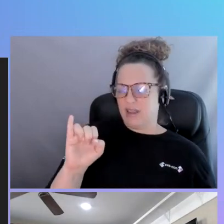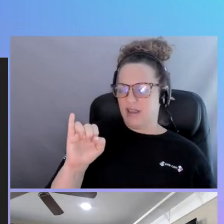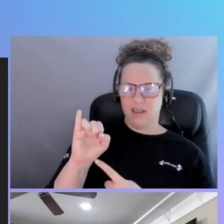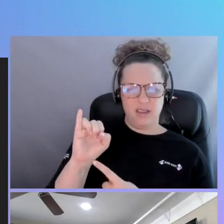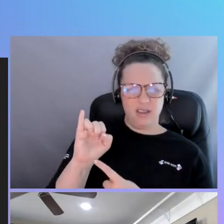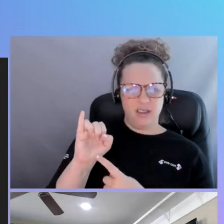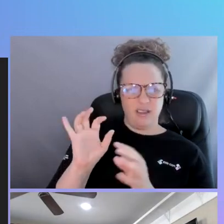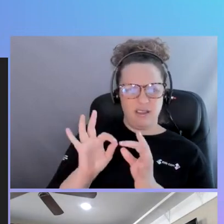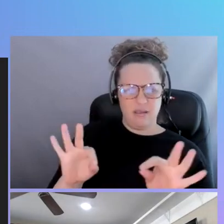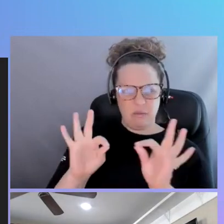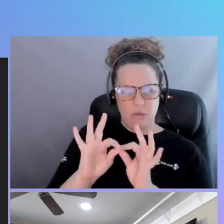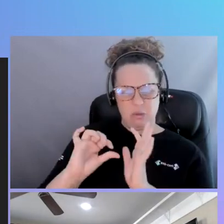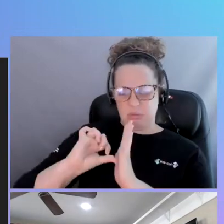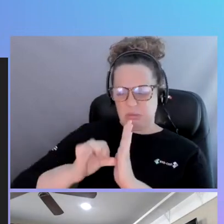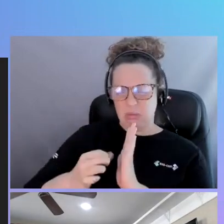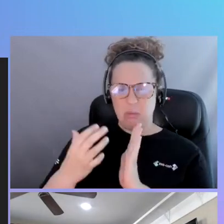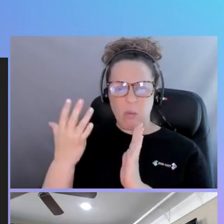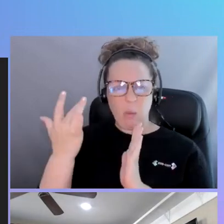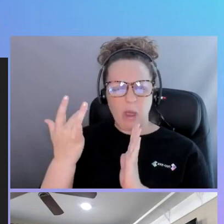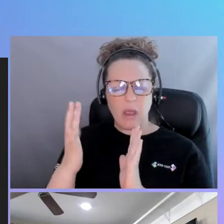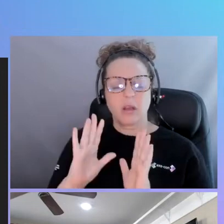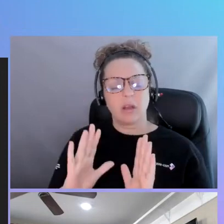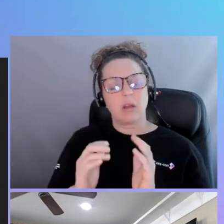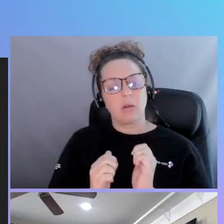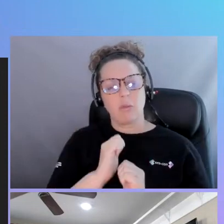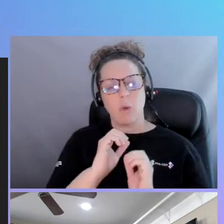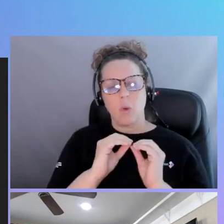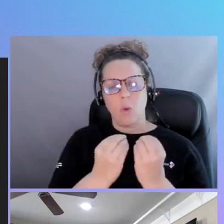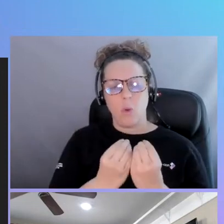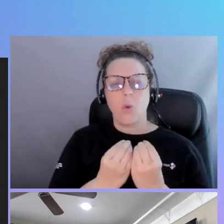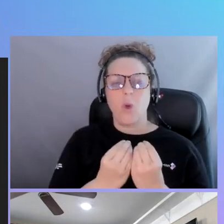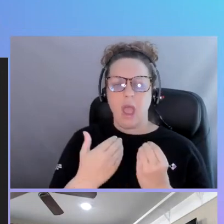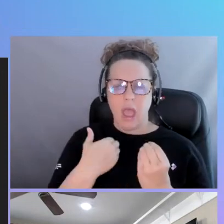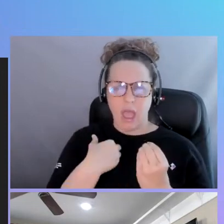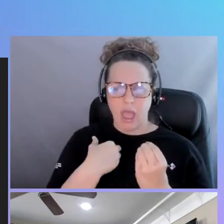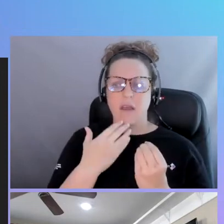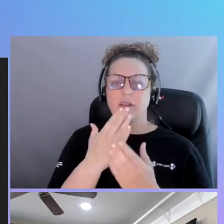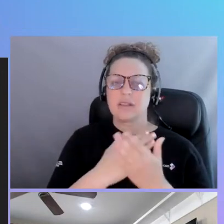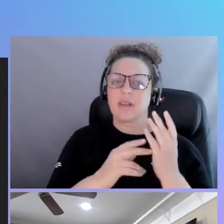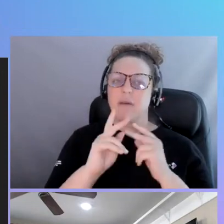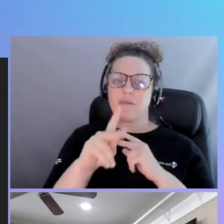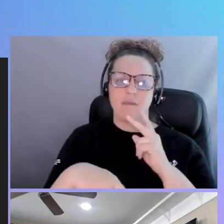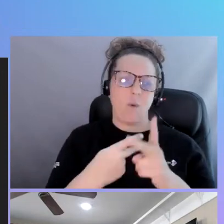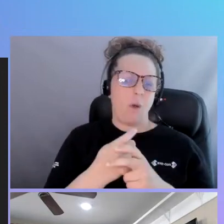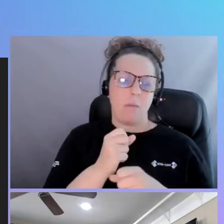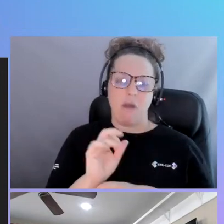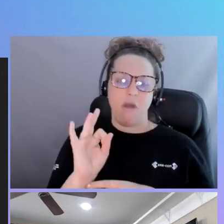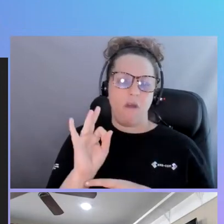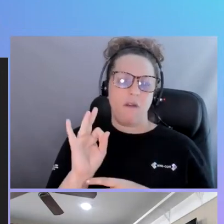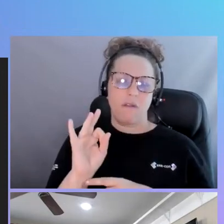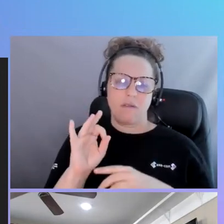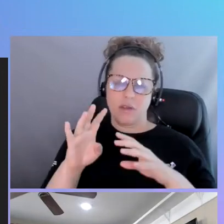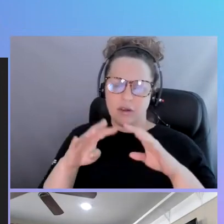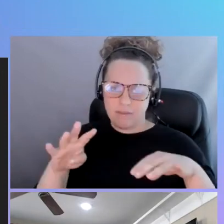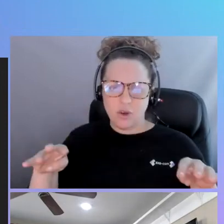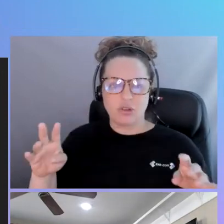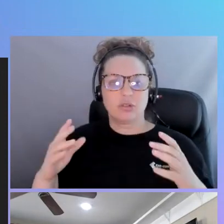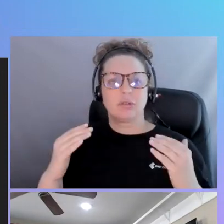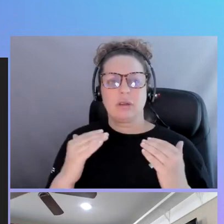organizations have some form of, uh, diversity, equality,